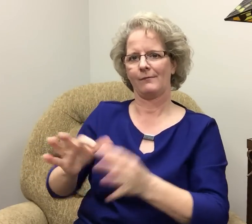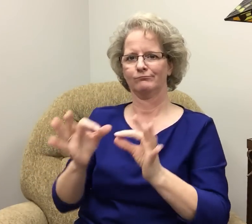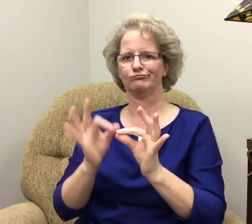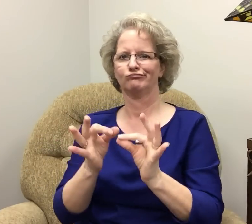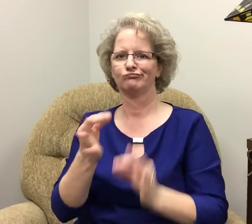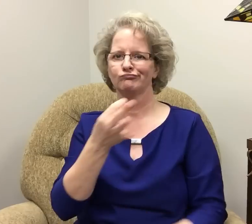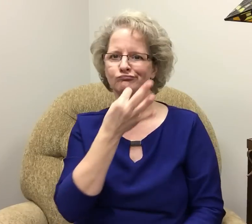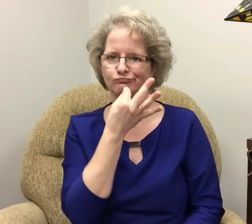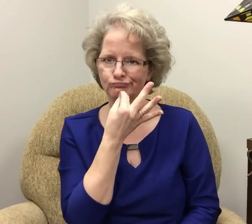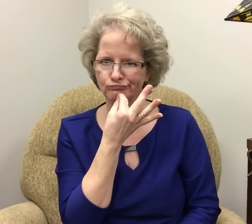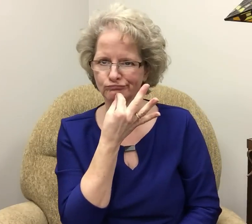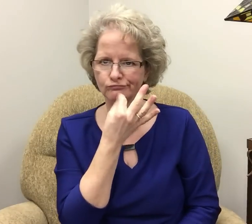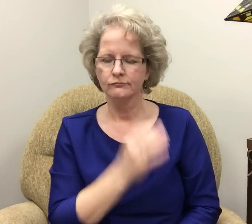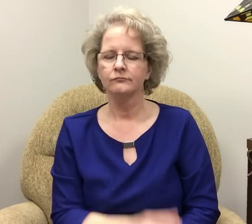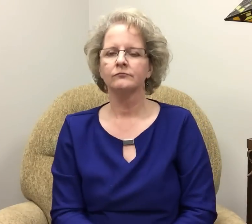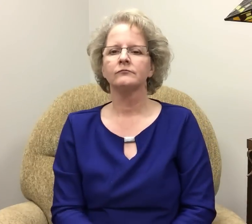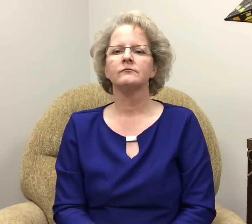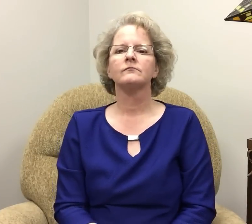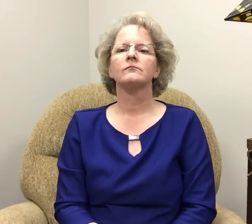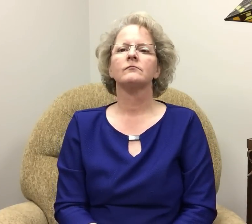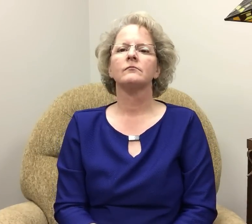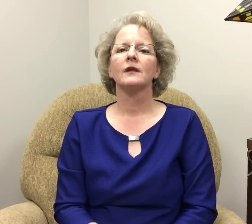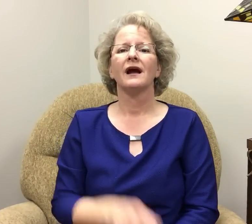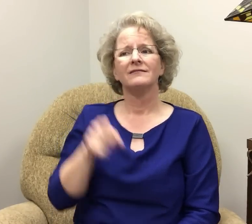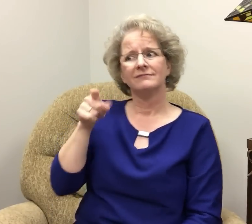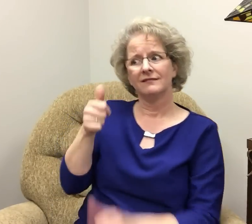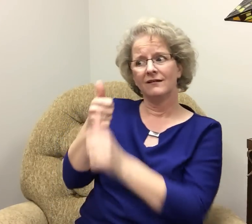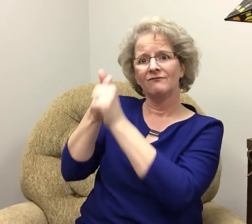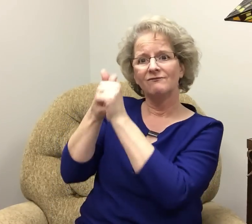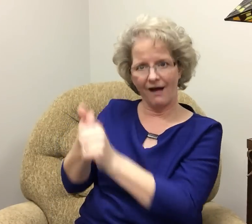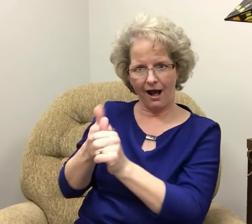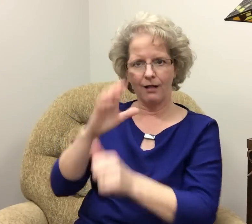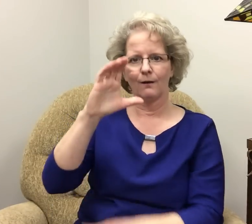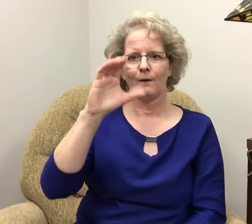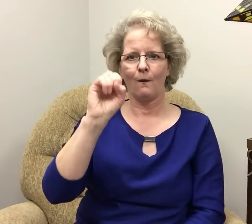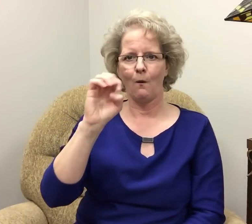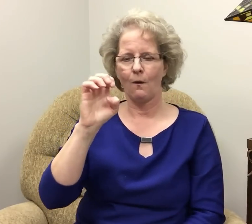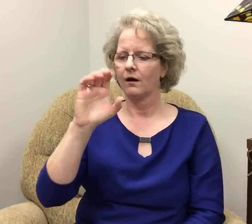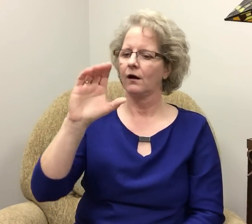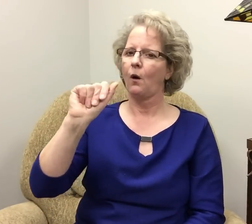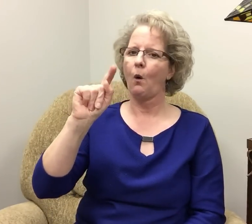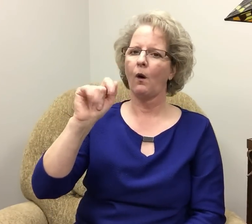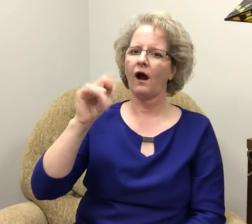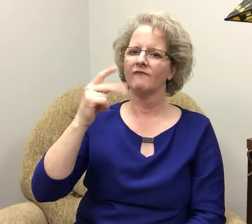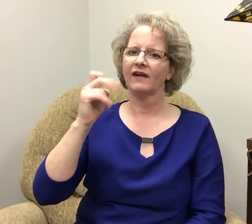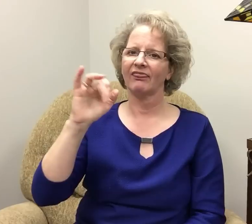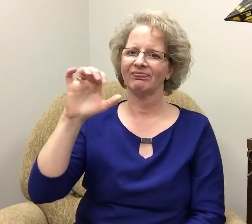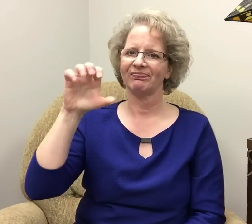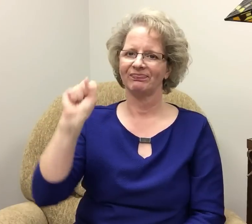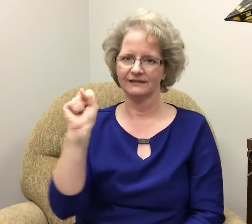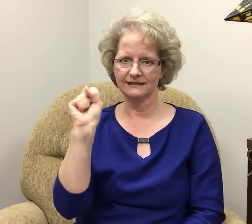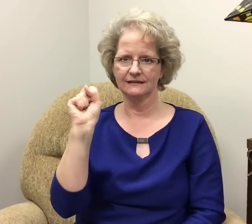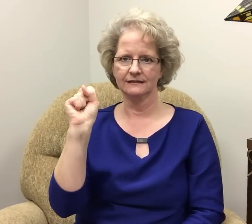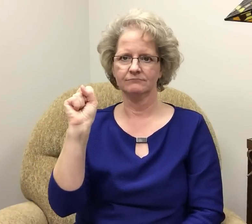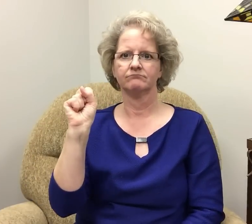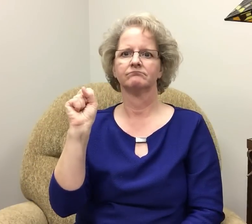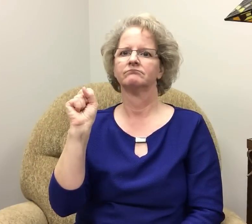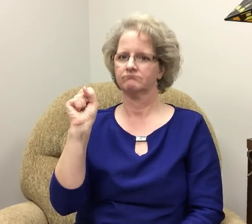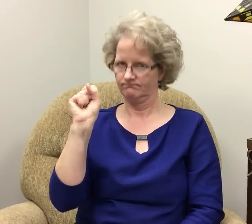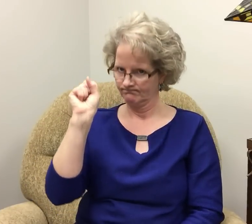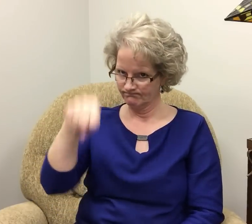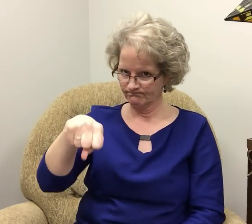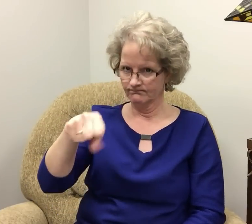This process takes years and years of training and commitment.